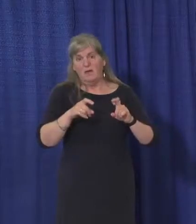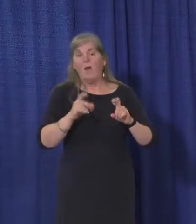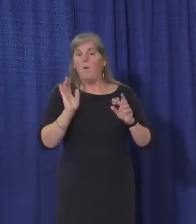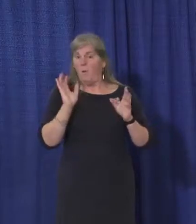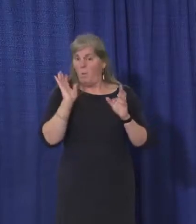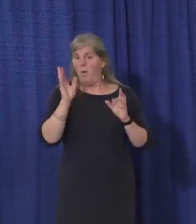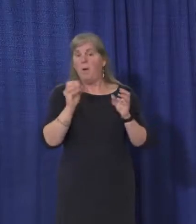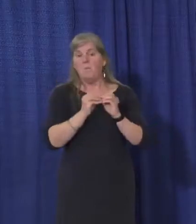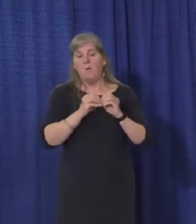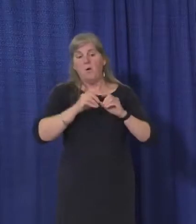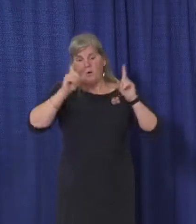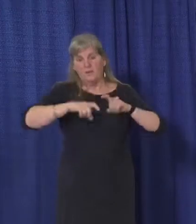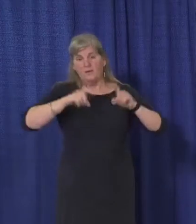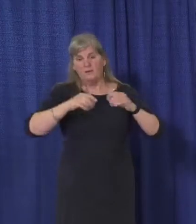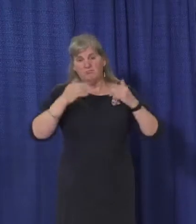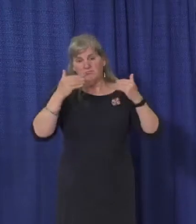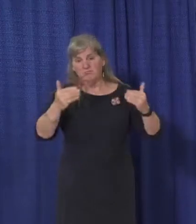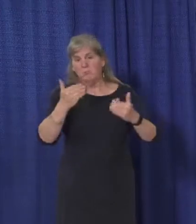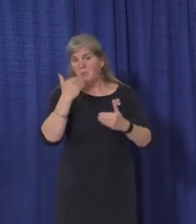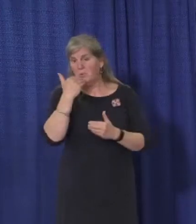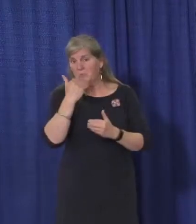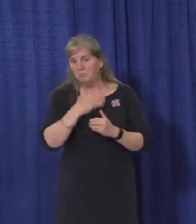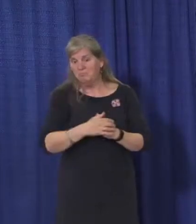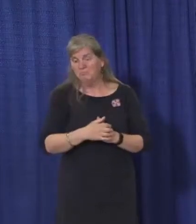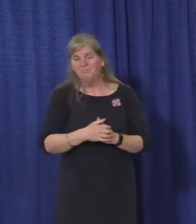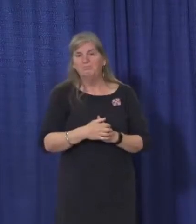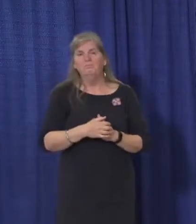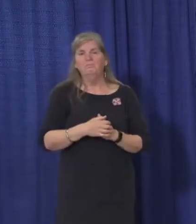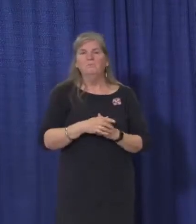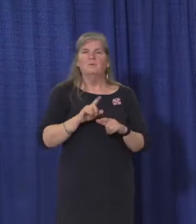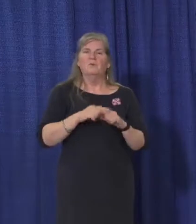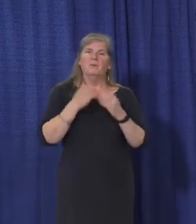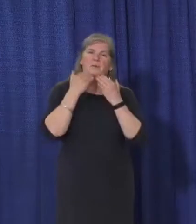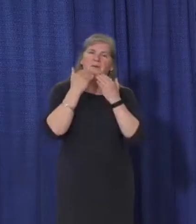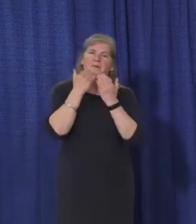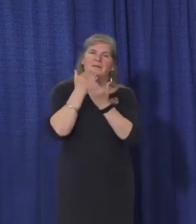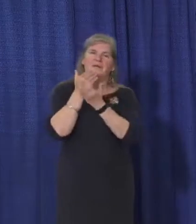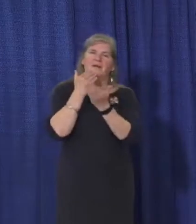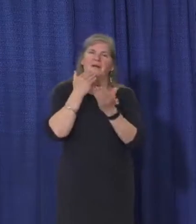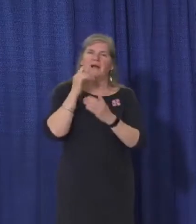will continue to be tested. And I wanted to thank the